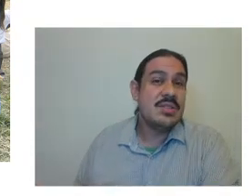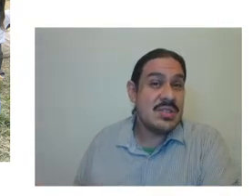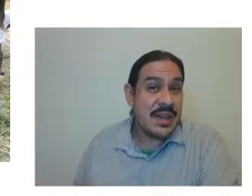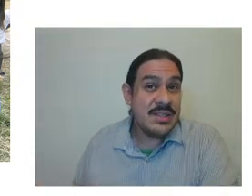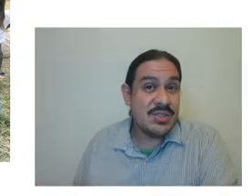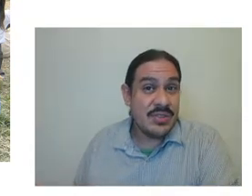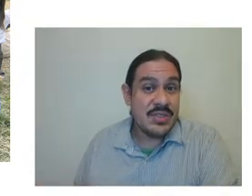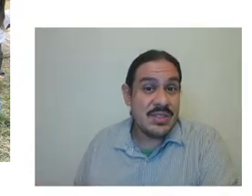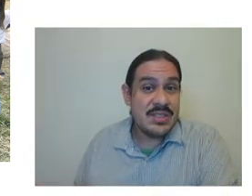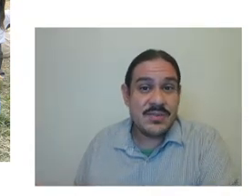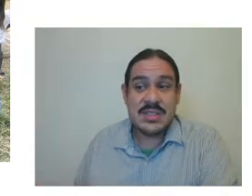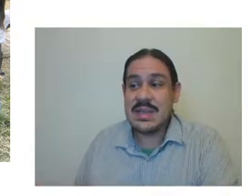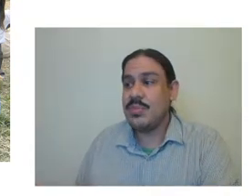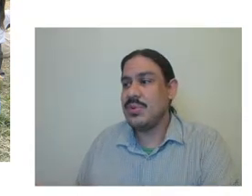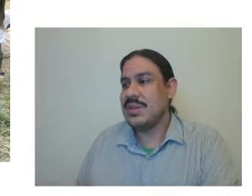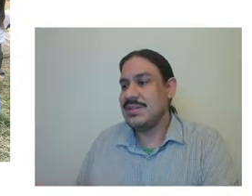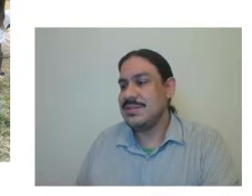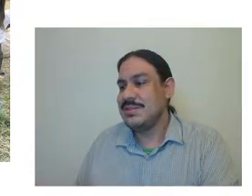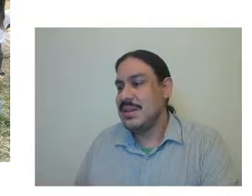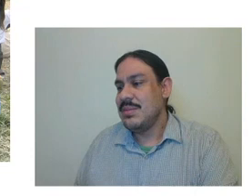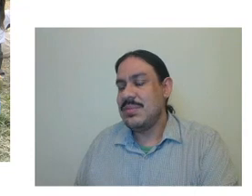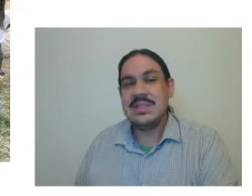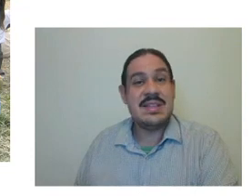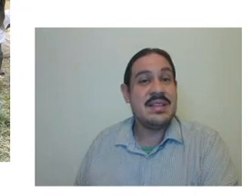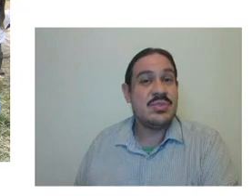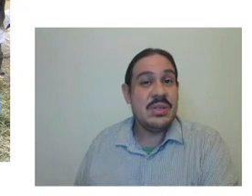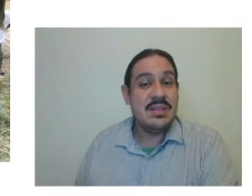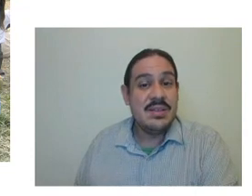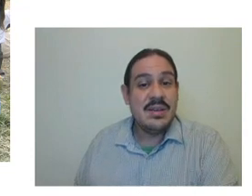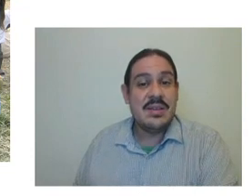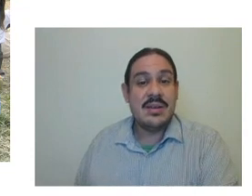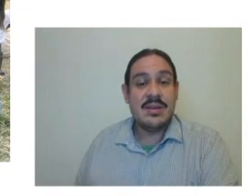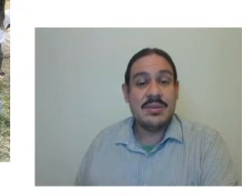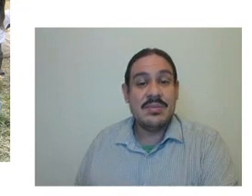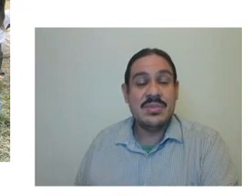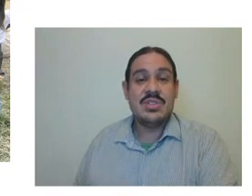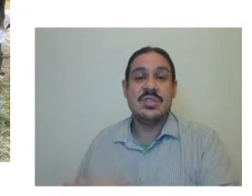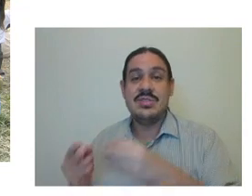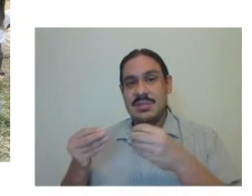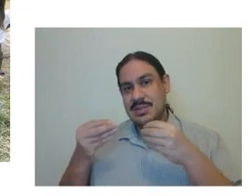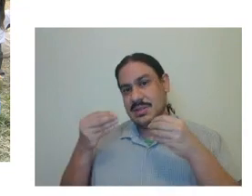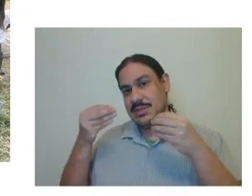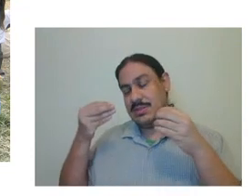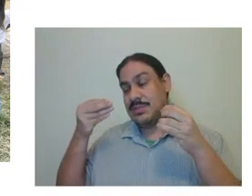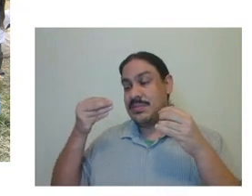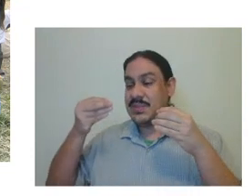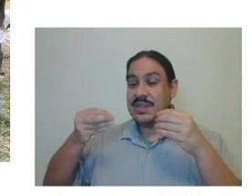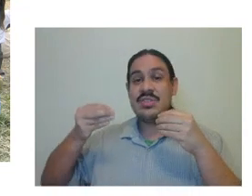school as the hearing children and all of them might learn about sign